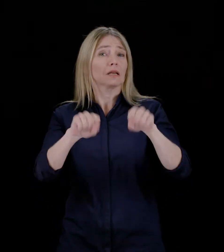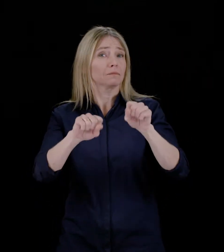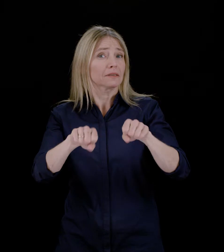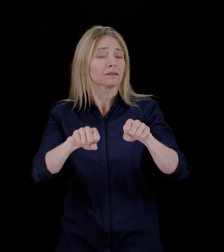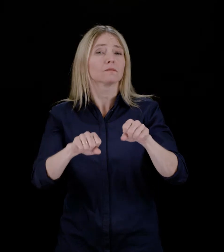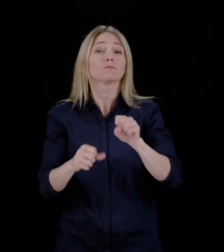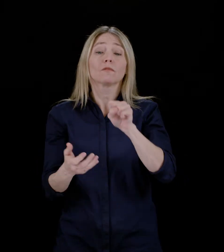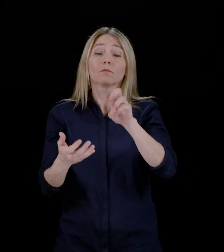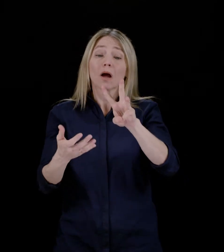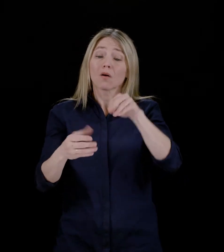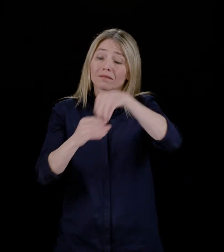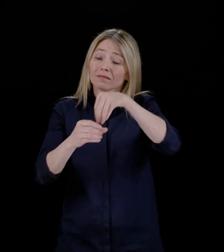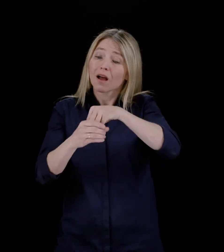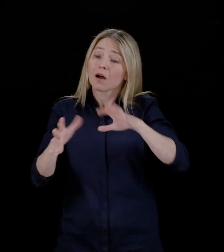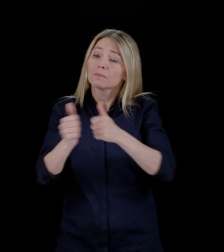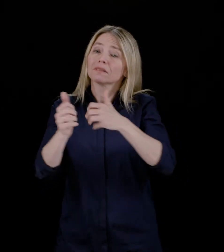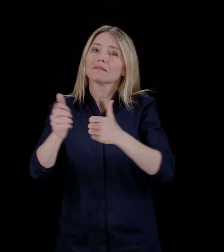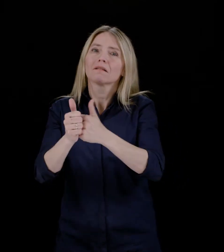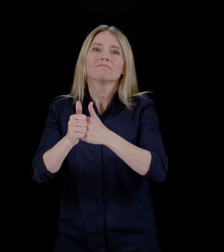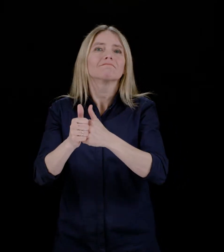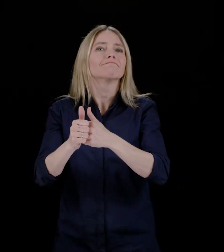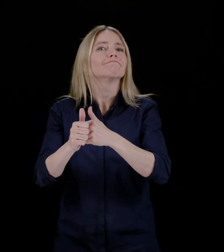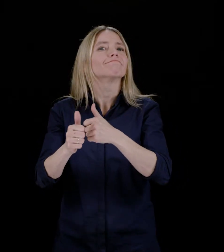● May not fully support software upgrades;